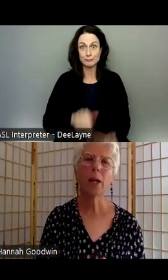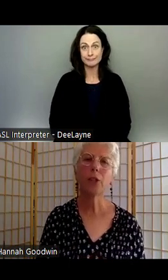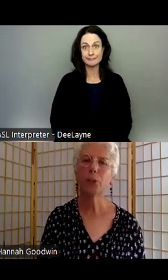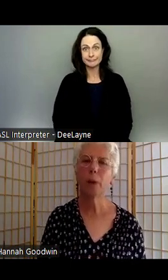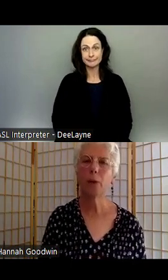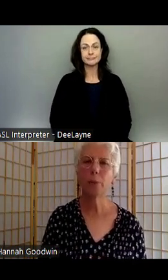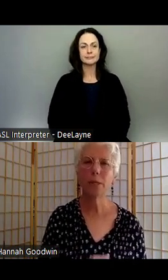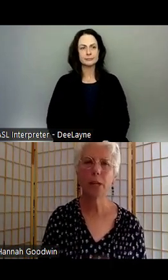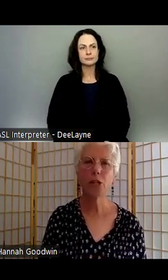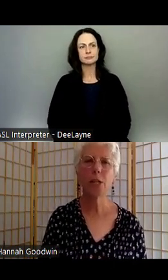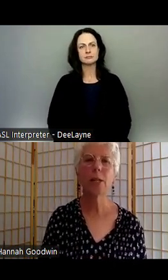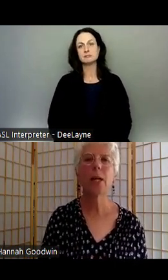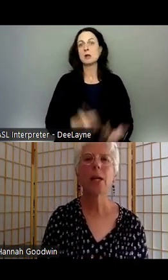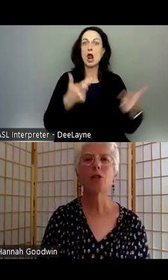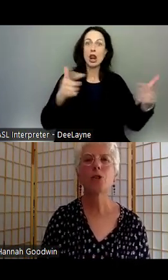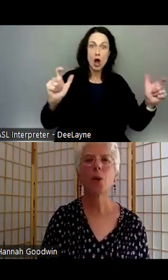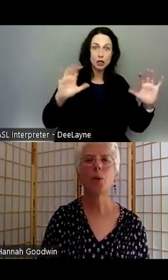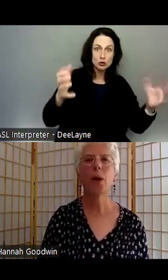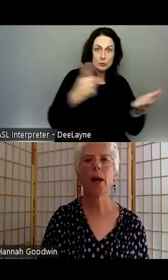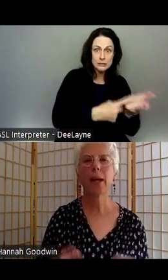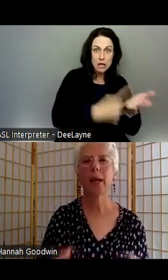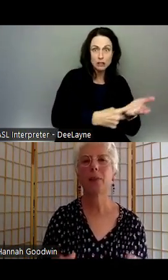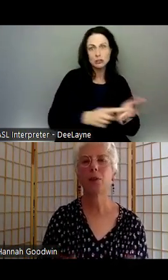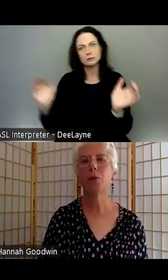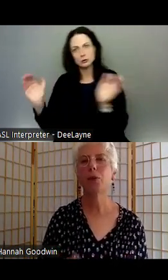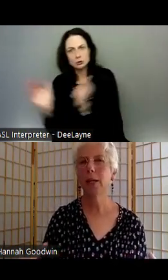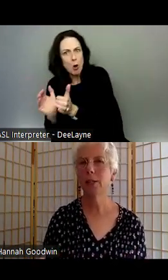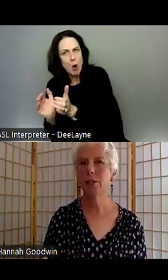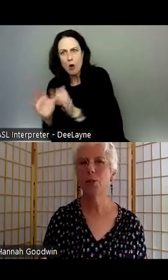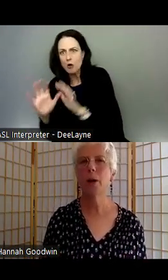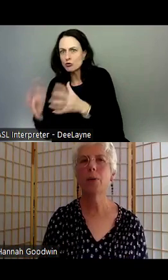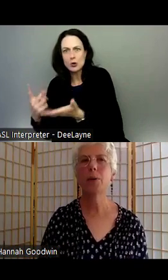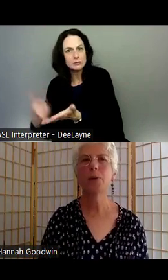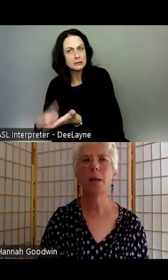Larger small group discussion. So again, if you're looking to do small groups